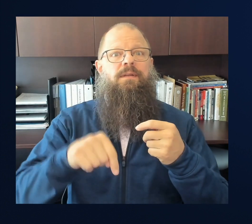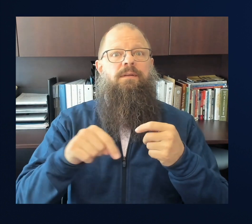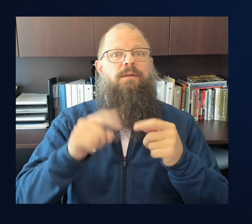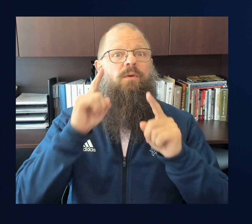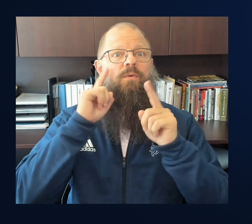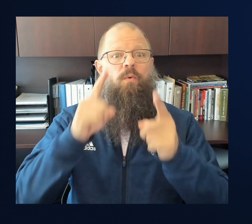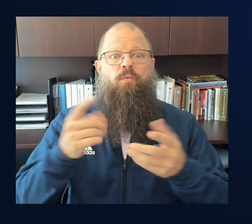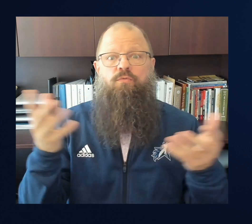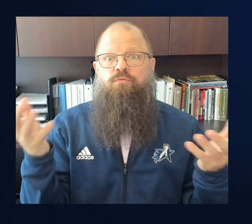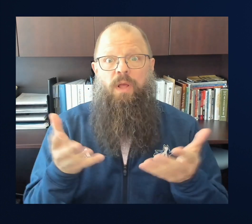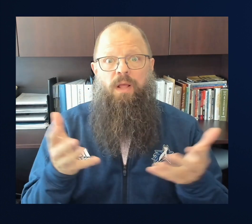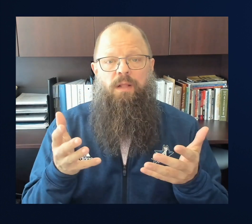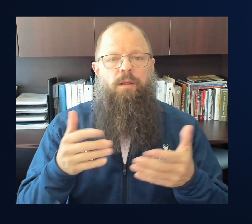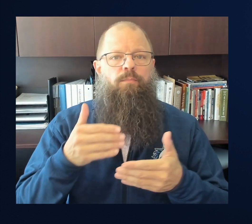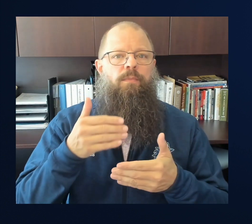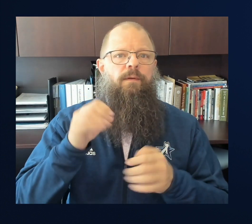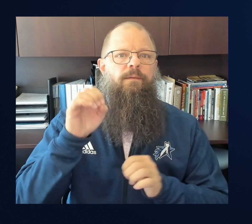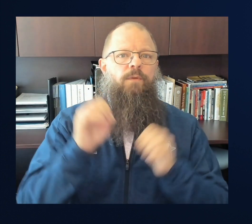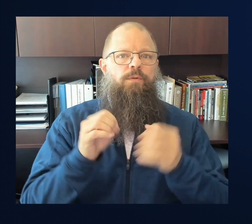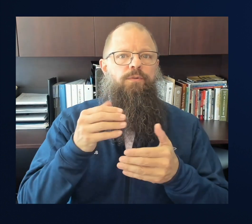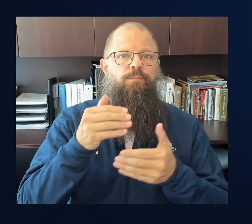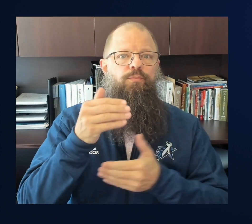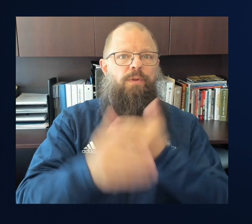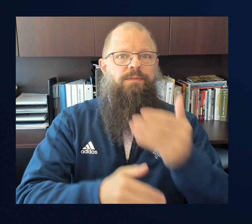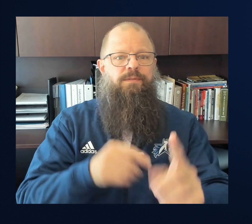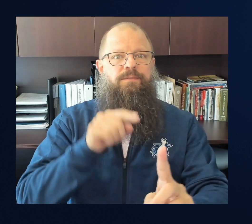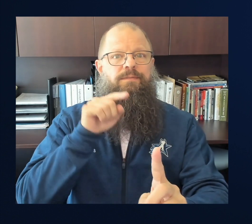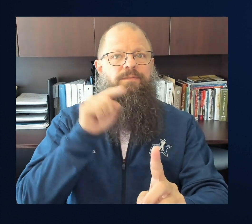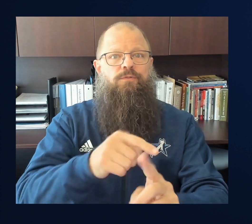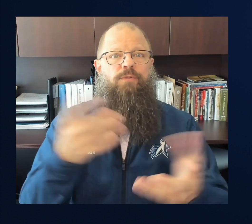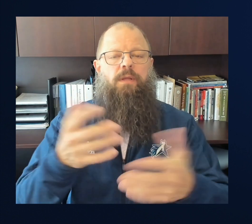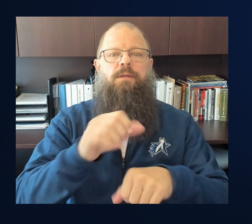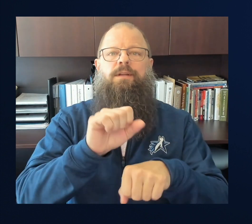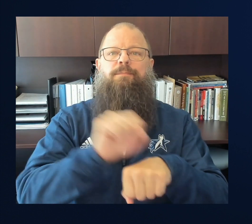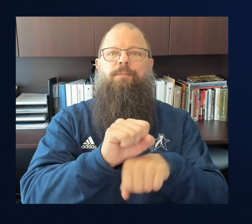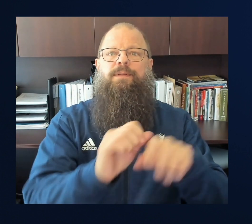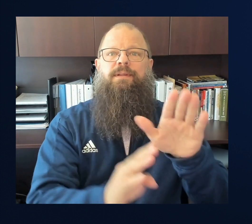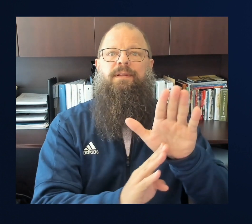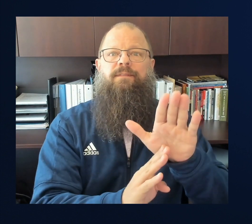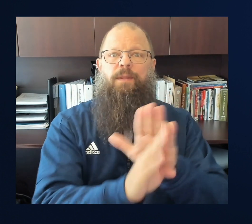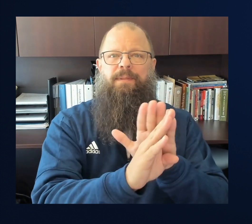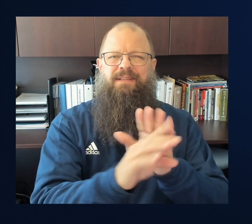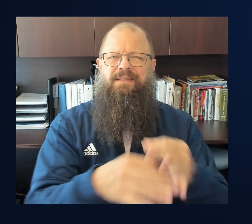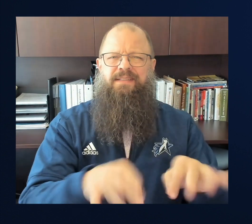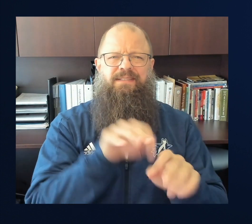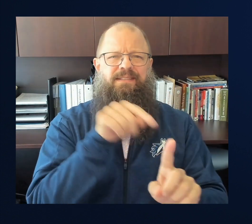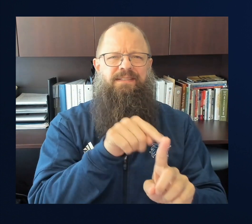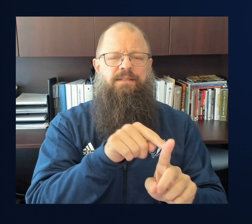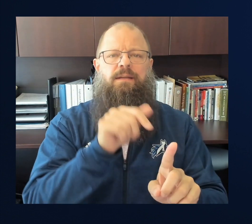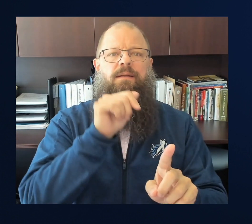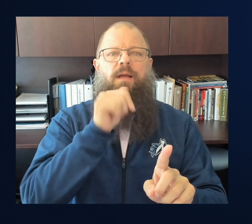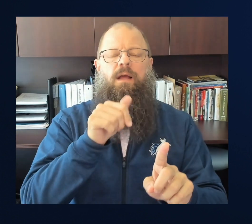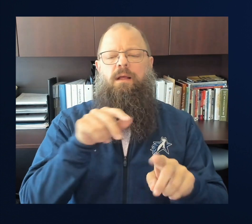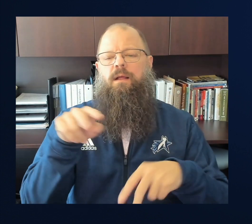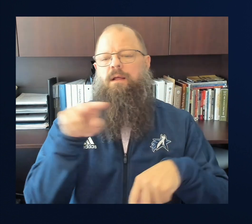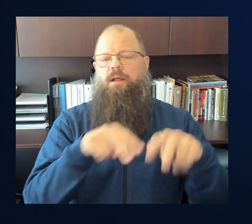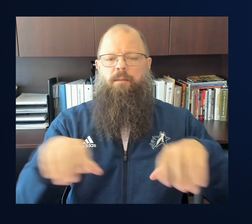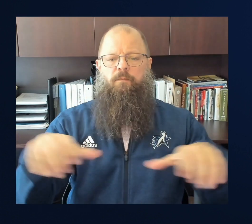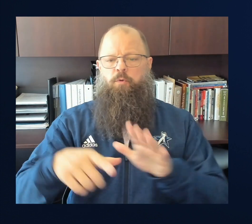collaboration between the manager and the employee; and also viewing the employee evaluation